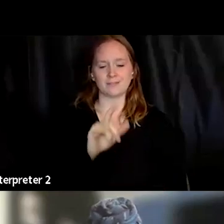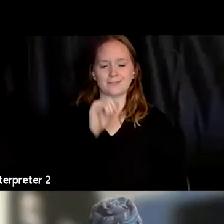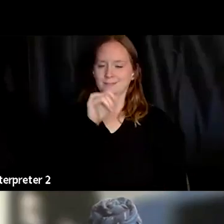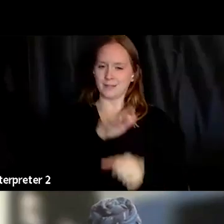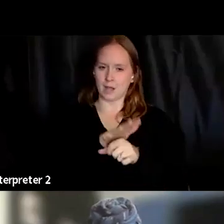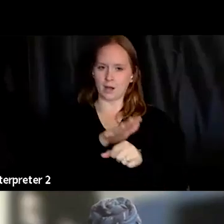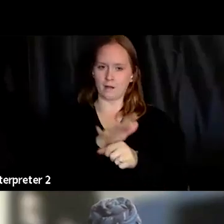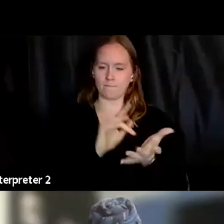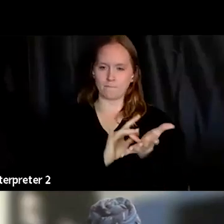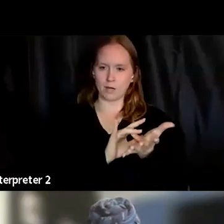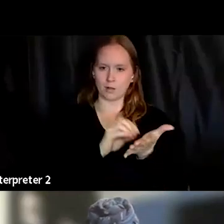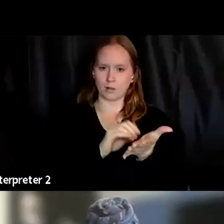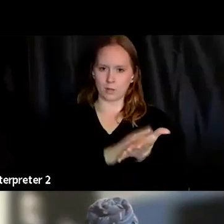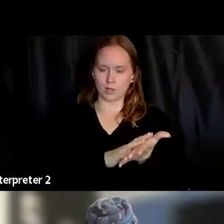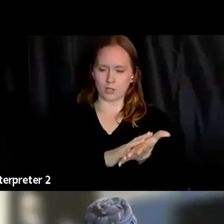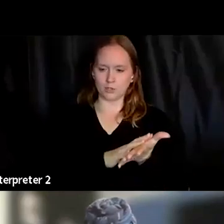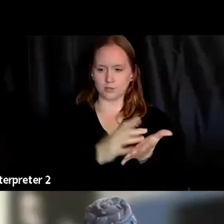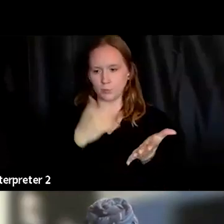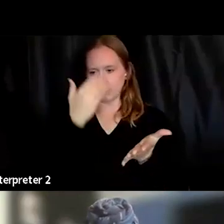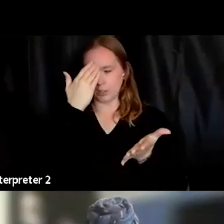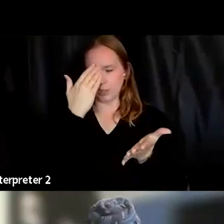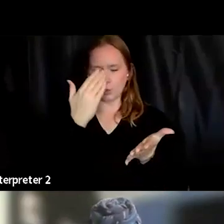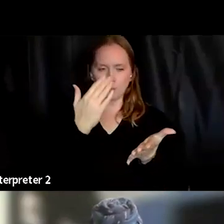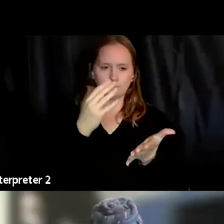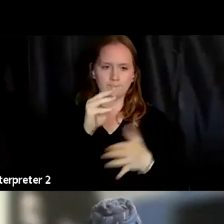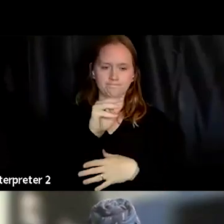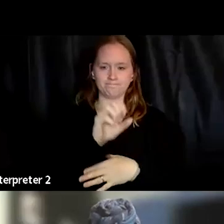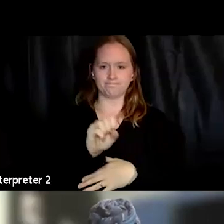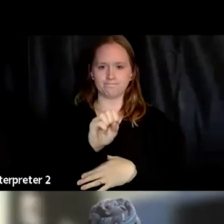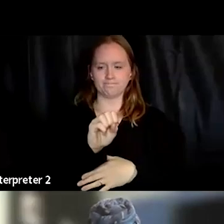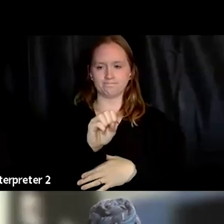and we know that writing medical summaries is important section of the MSR.